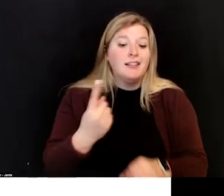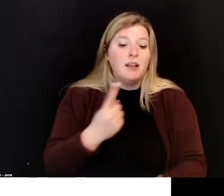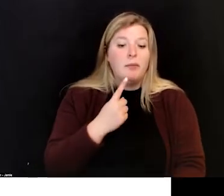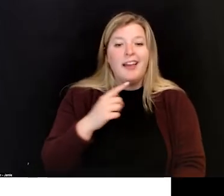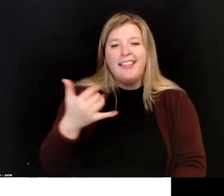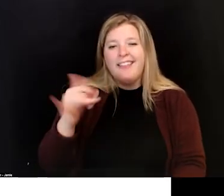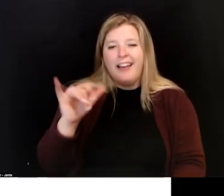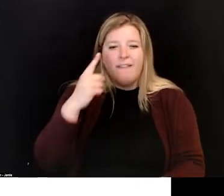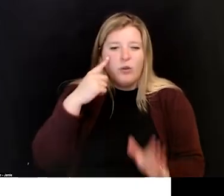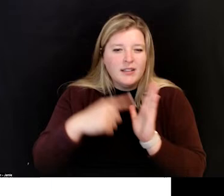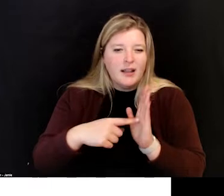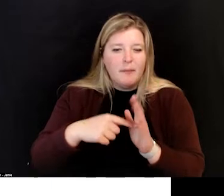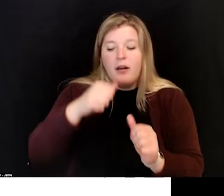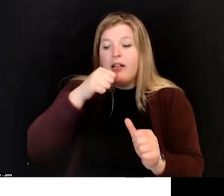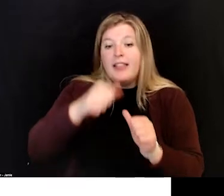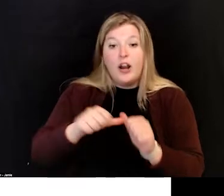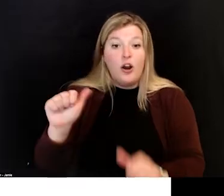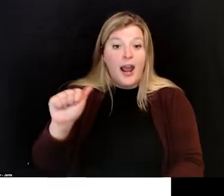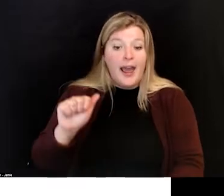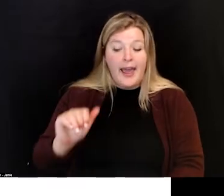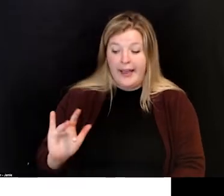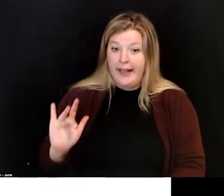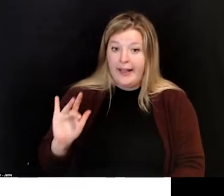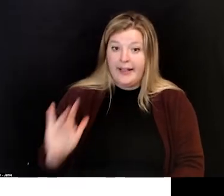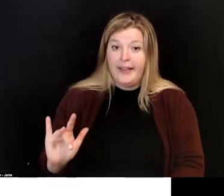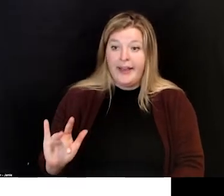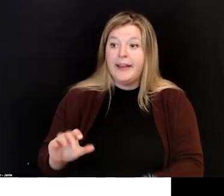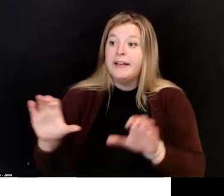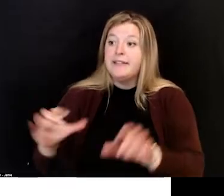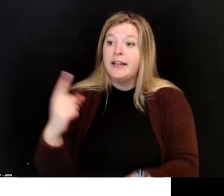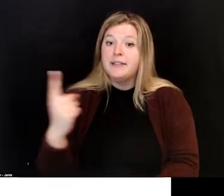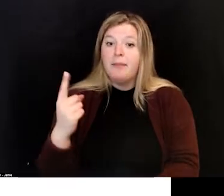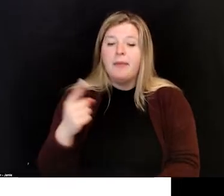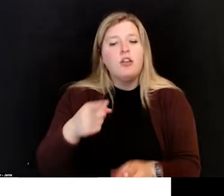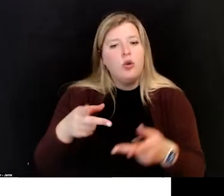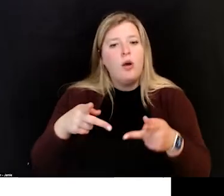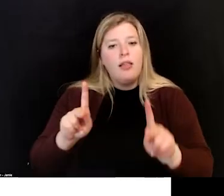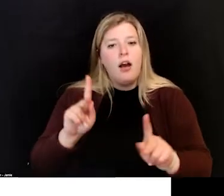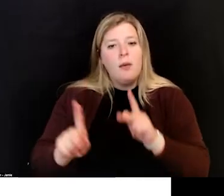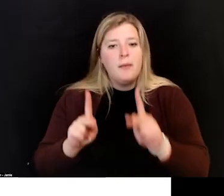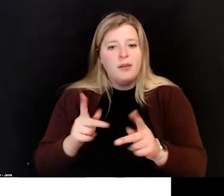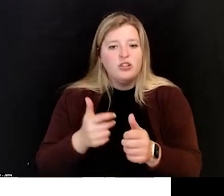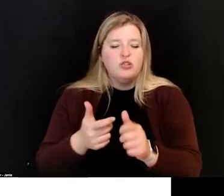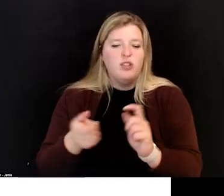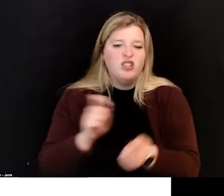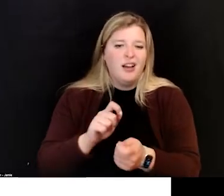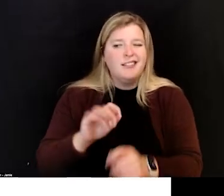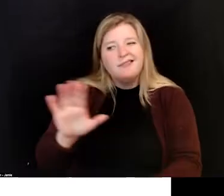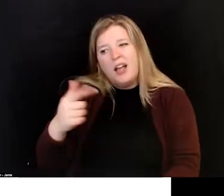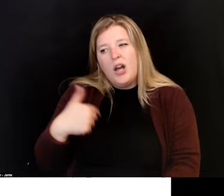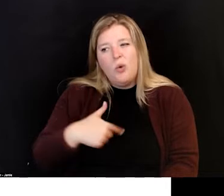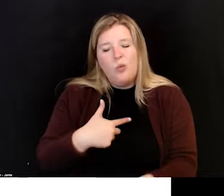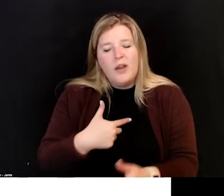and it does something, you want to let people adjust to that. And generally, it's better to avoid it. And that's what that guidance is around.